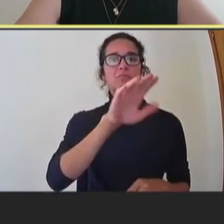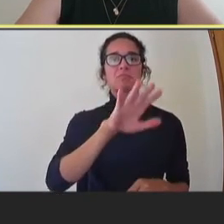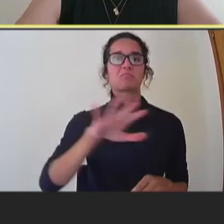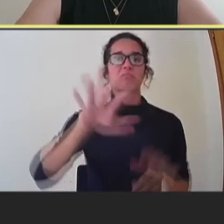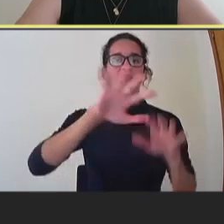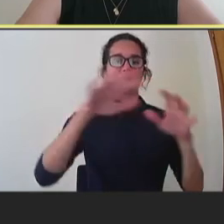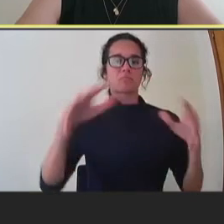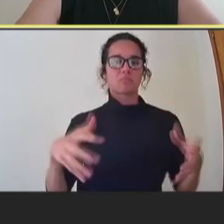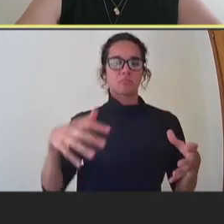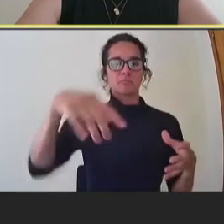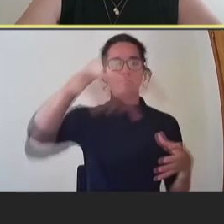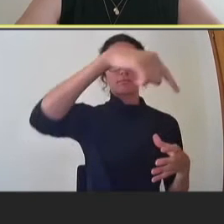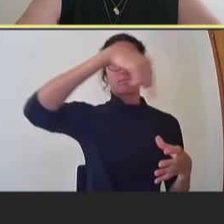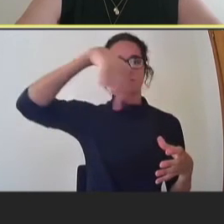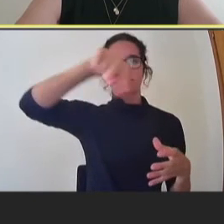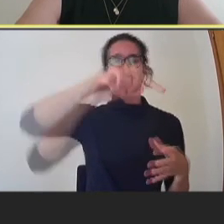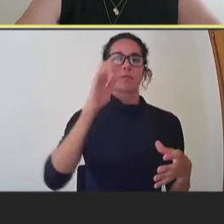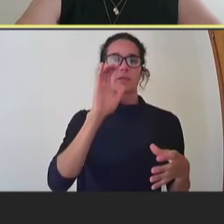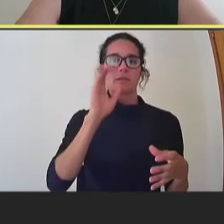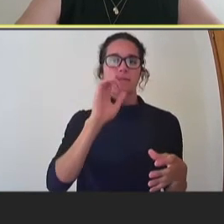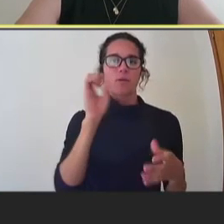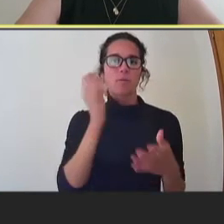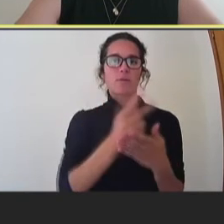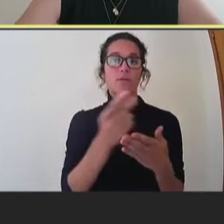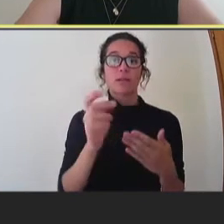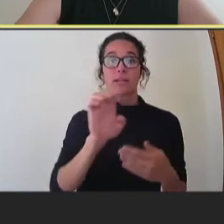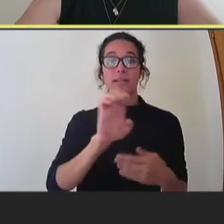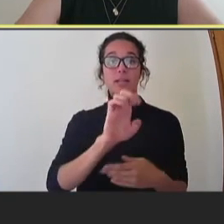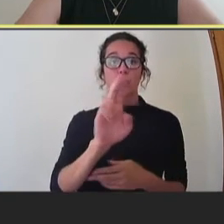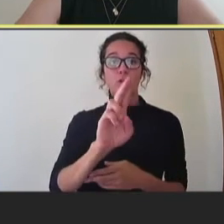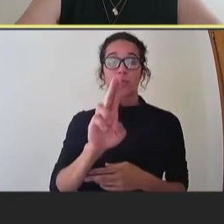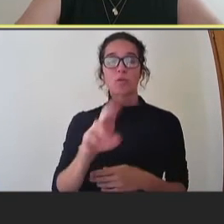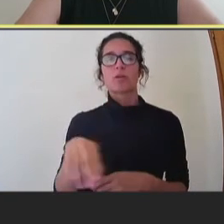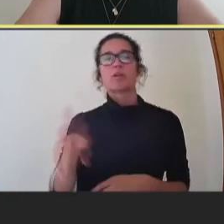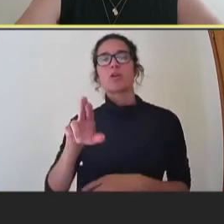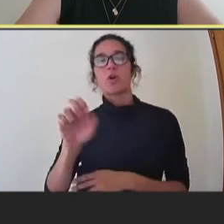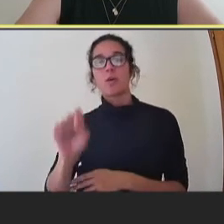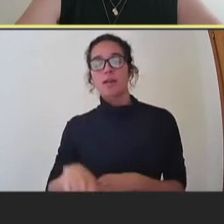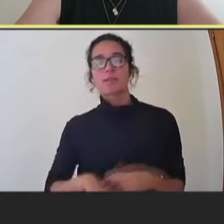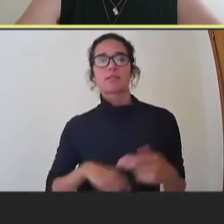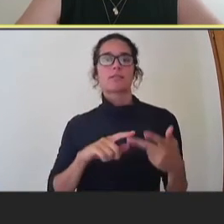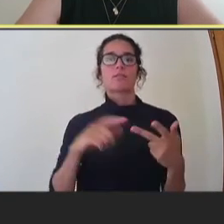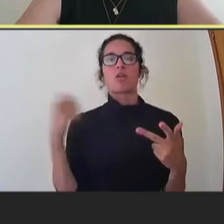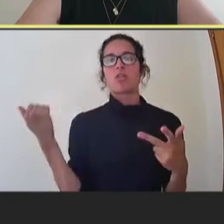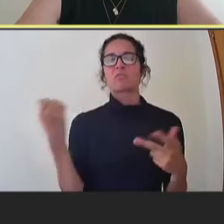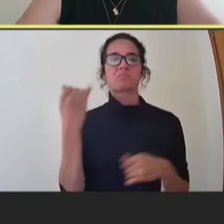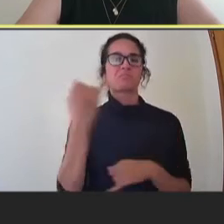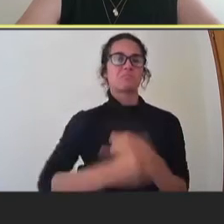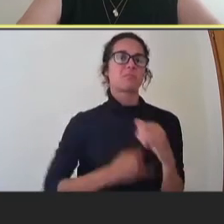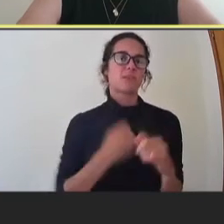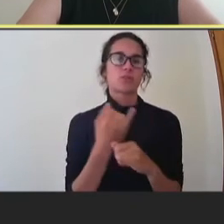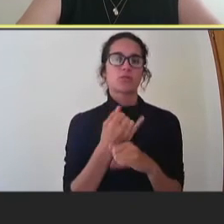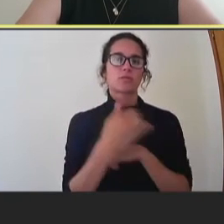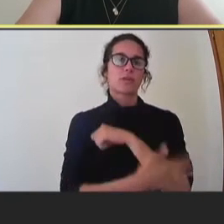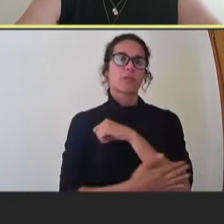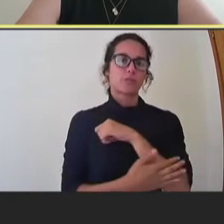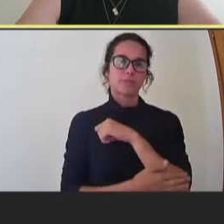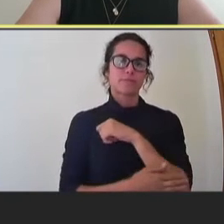vaccine in the EU, in the U.S., and then other international countries. We have a